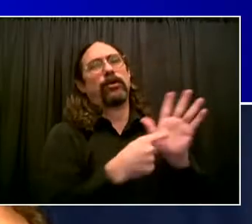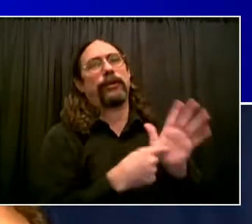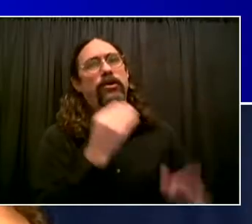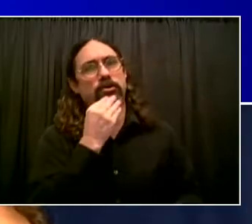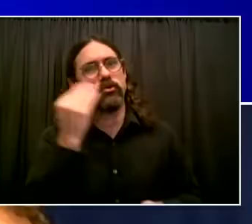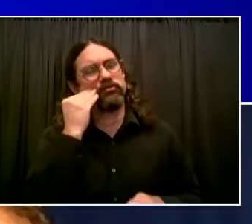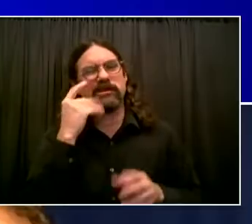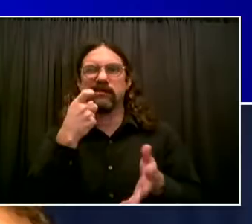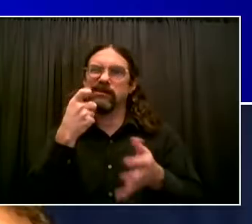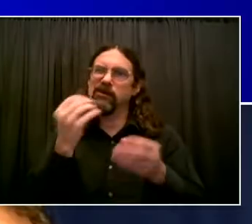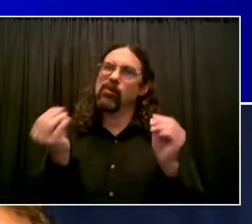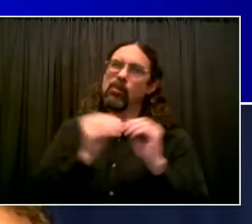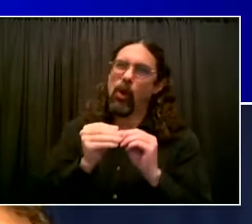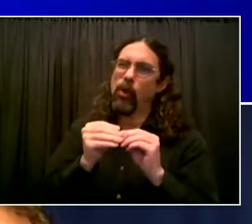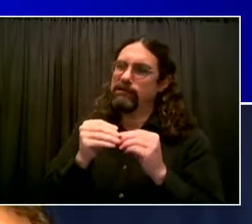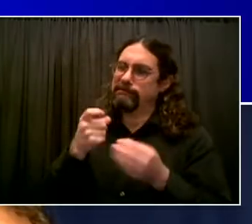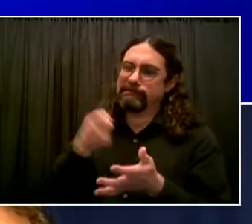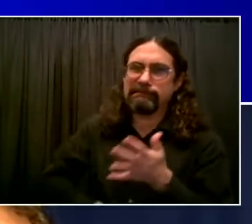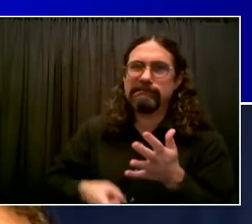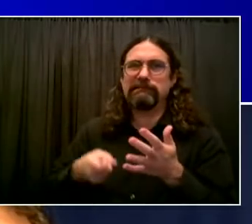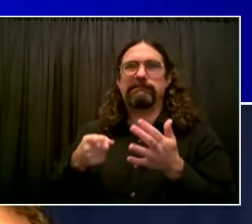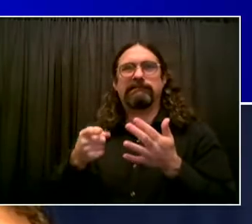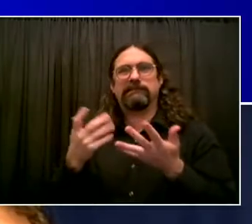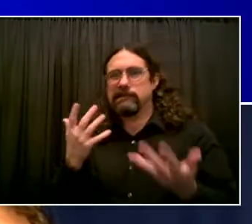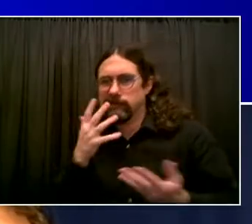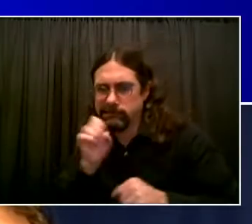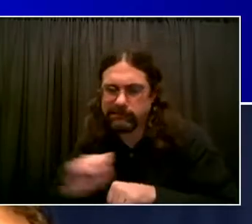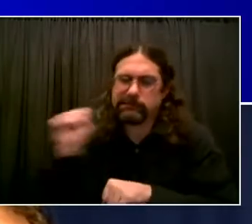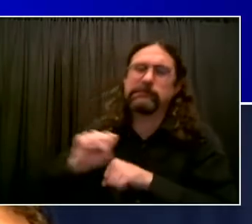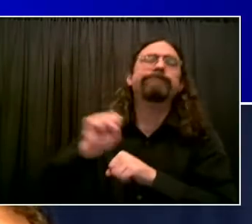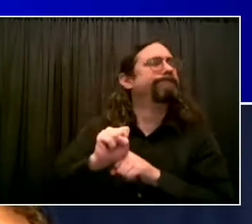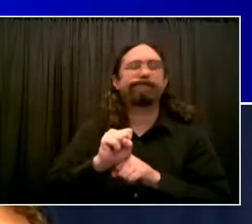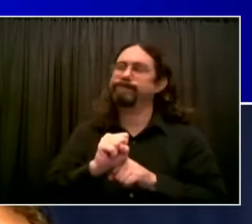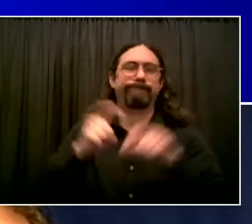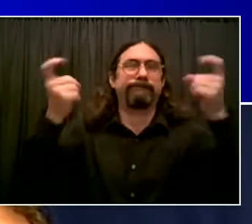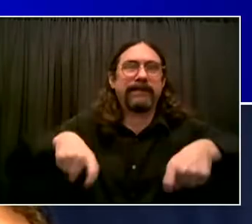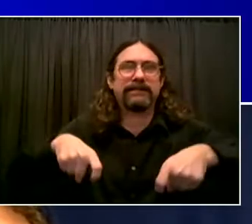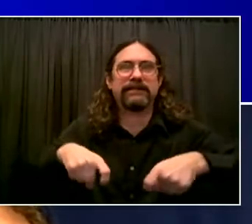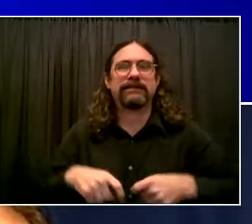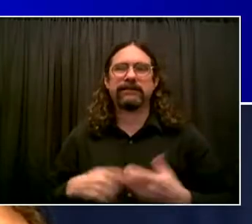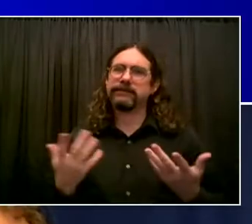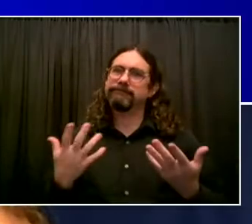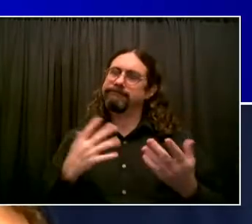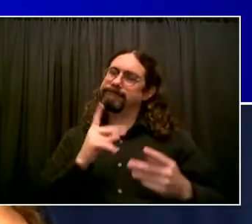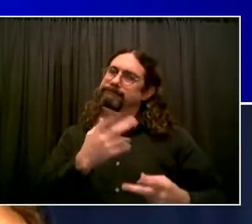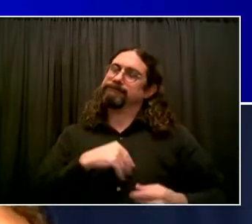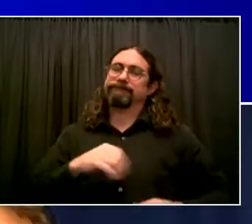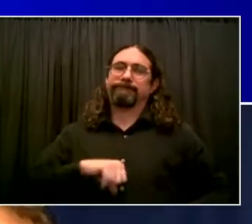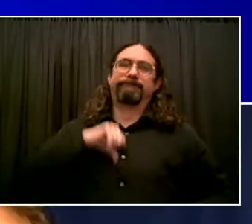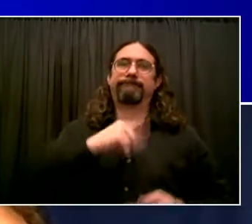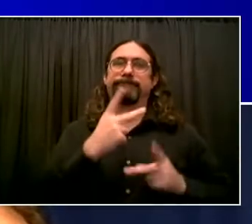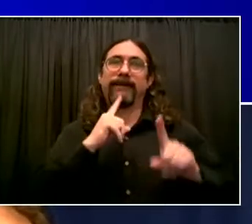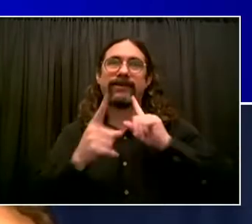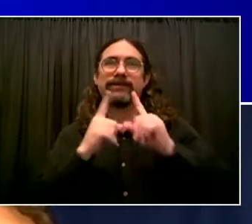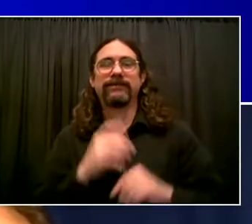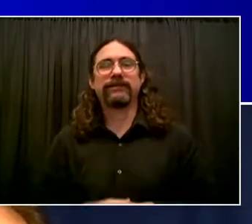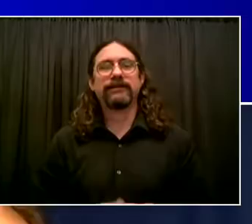INCLUSIVE SUSTAINABLE FUTURE AND I BELIEVE WE ARE DELIVERING ON THAT PROMISE. I REMEMBE R